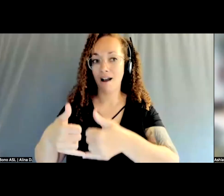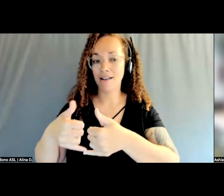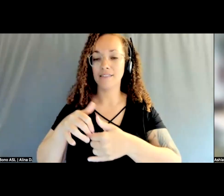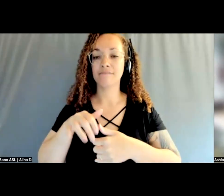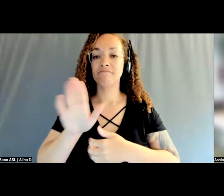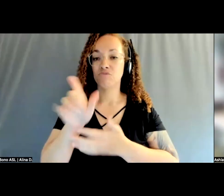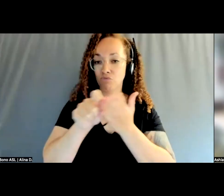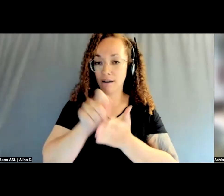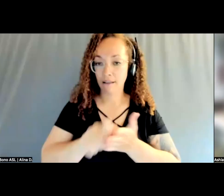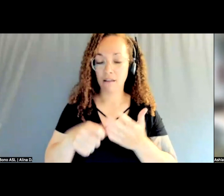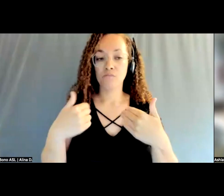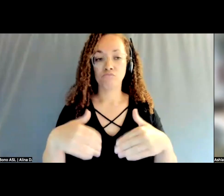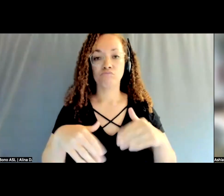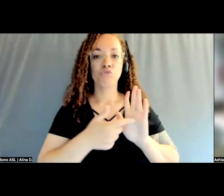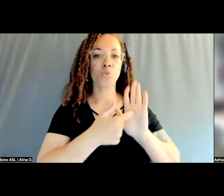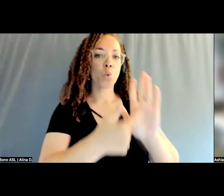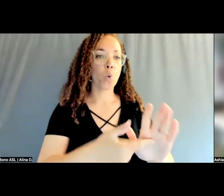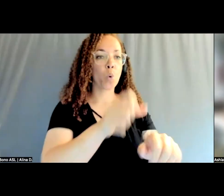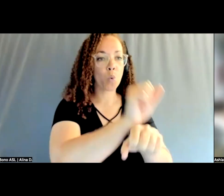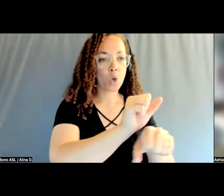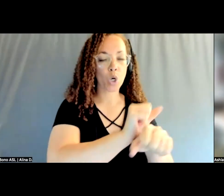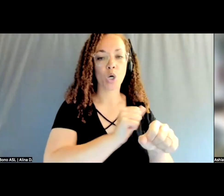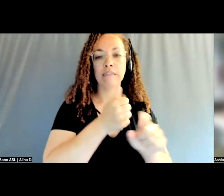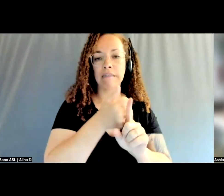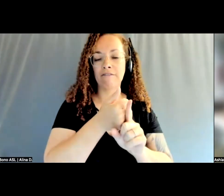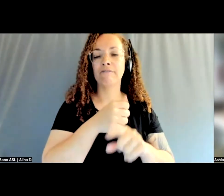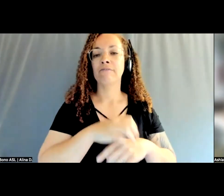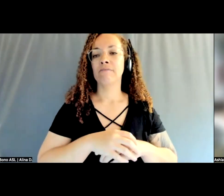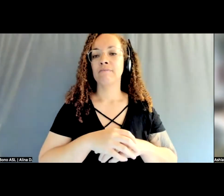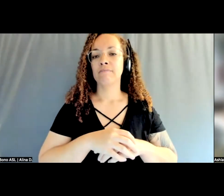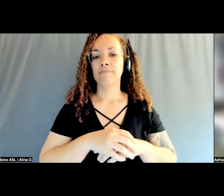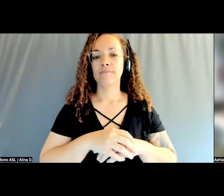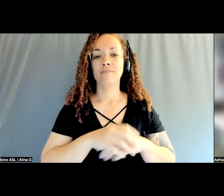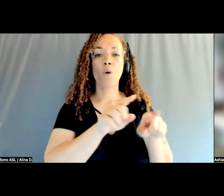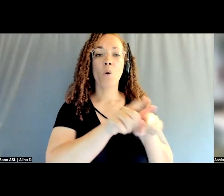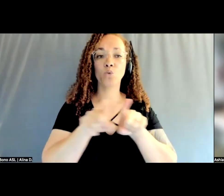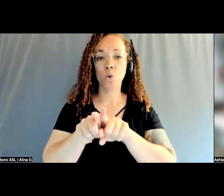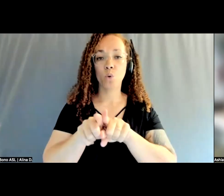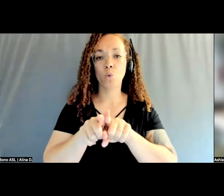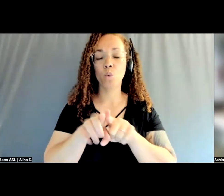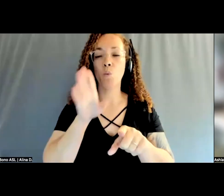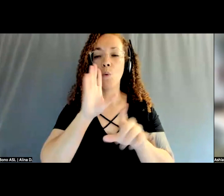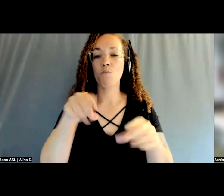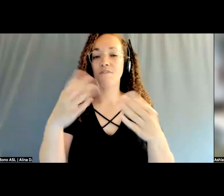as an abolitionist and eco-griot. We are also going to put the link for Ashia if you want to